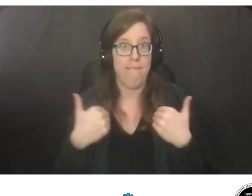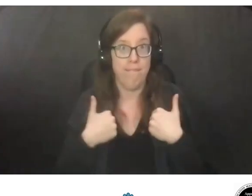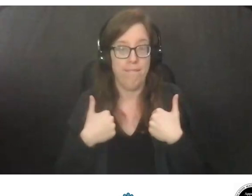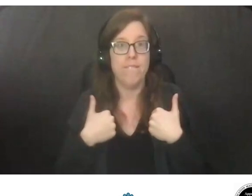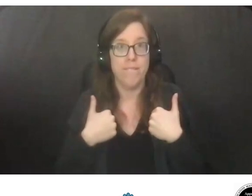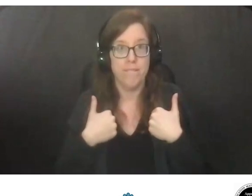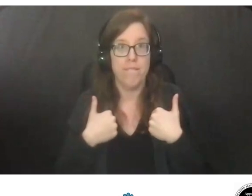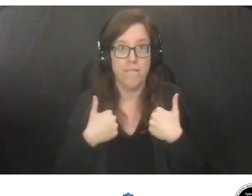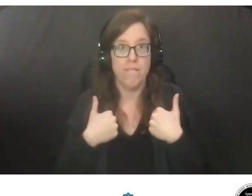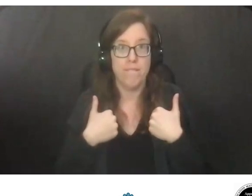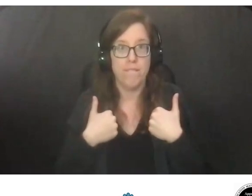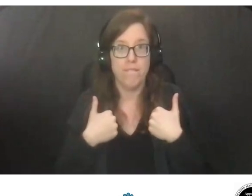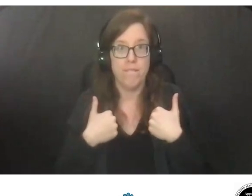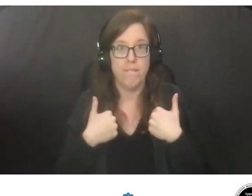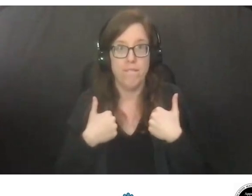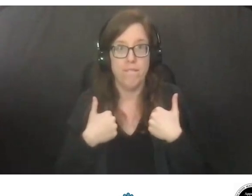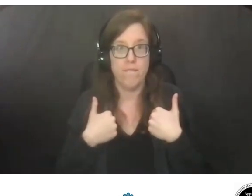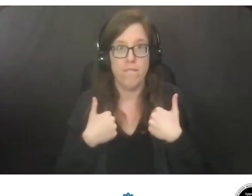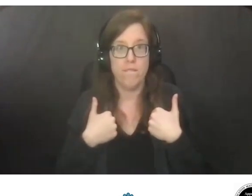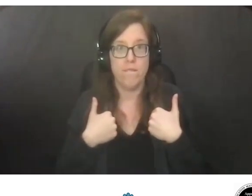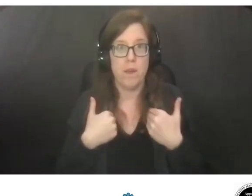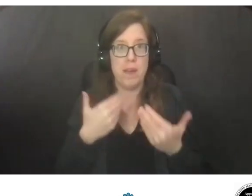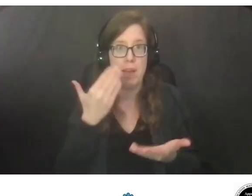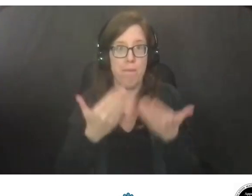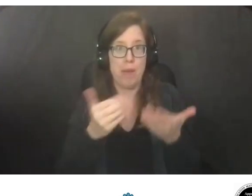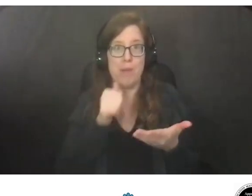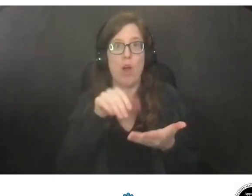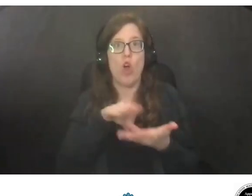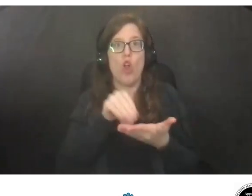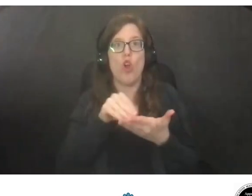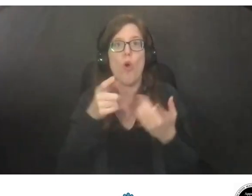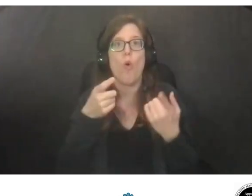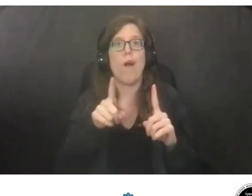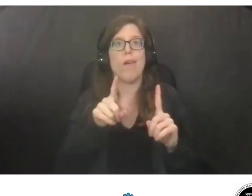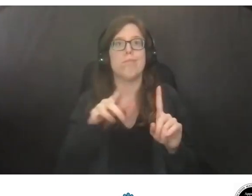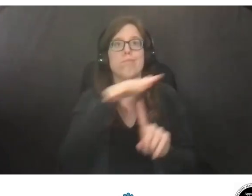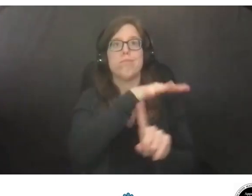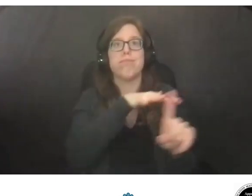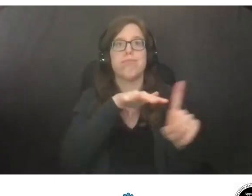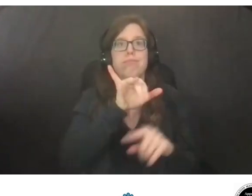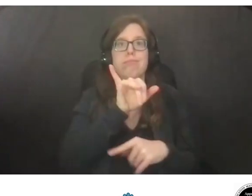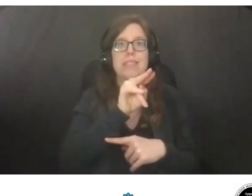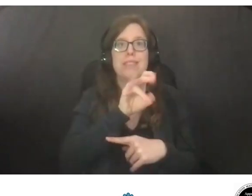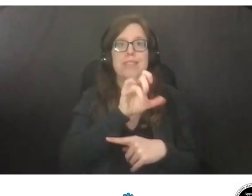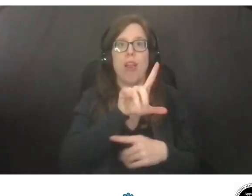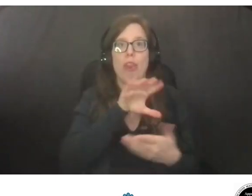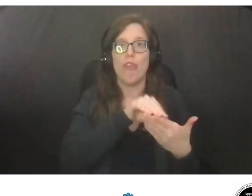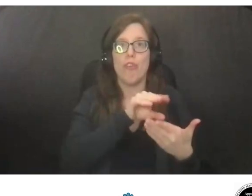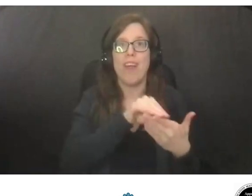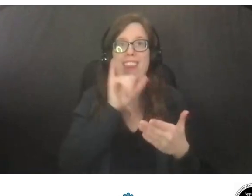in things that they may or may not be learning incidentally? Okay? So that's where these came from.